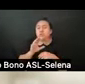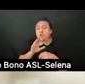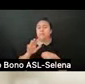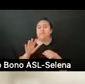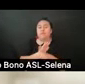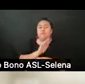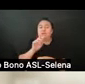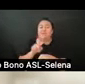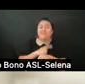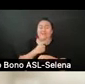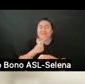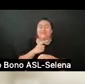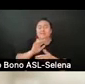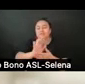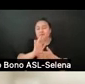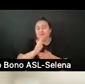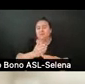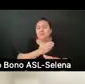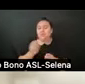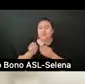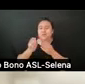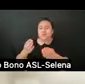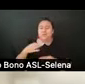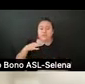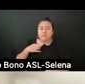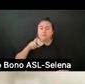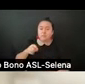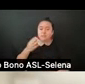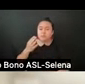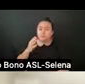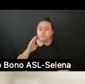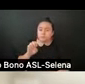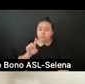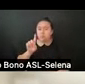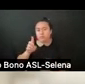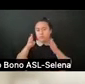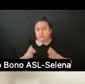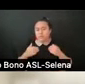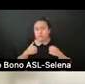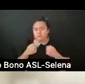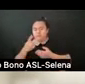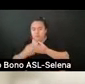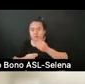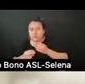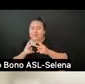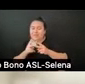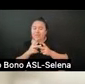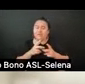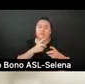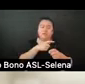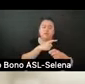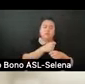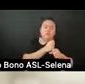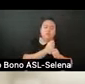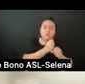And has to be one person that holds those credits, either the director or the producer on the